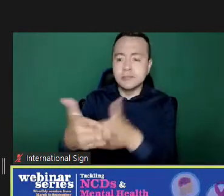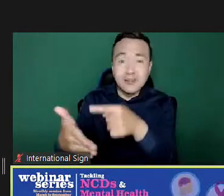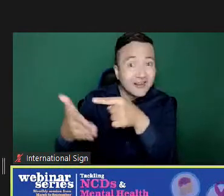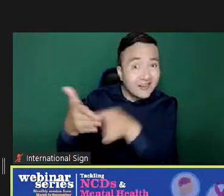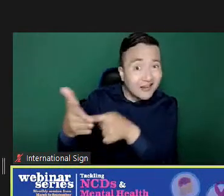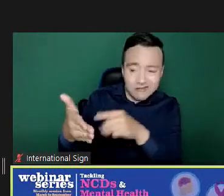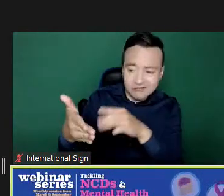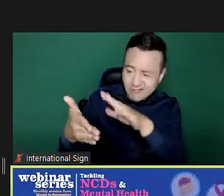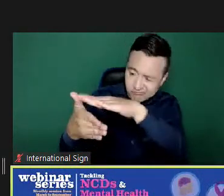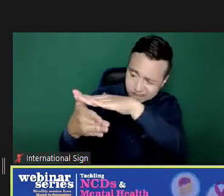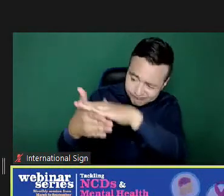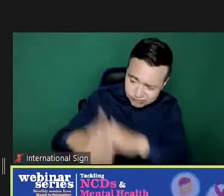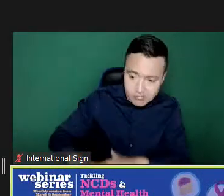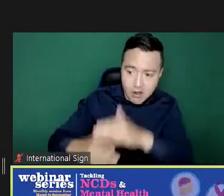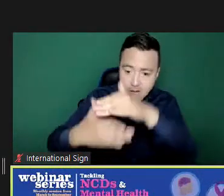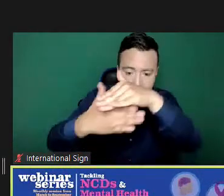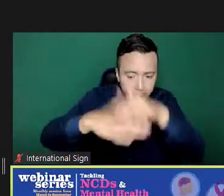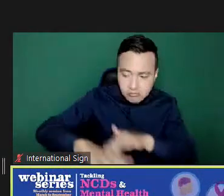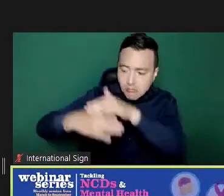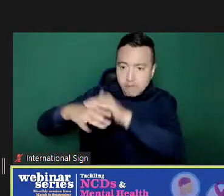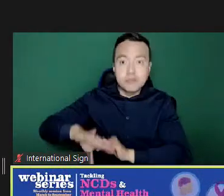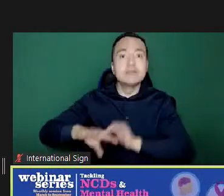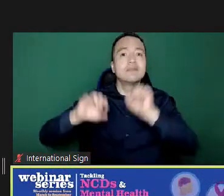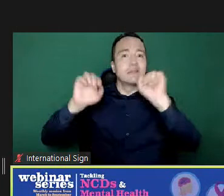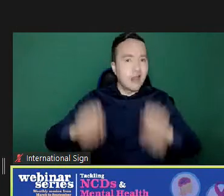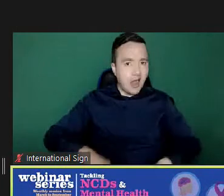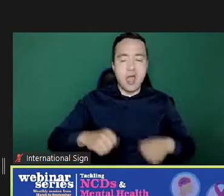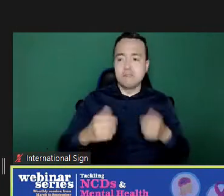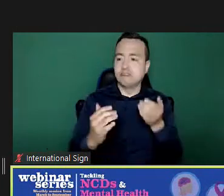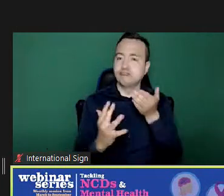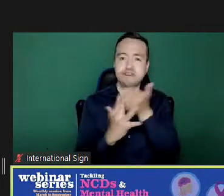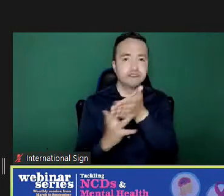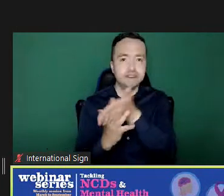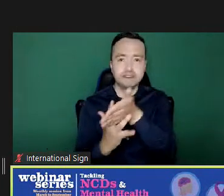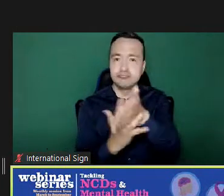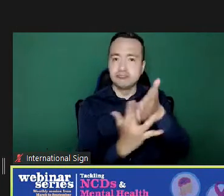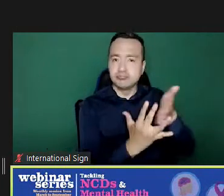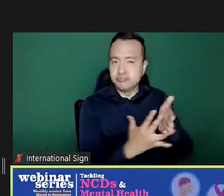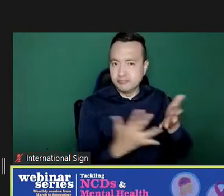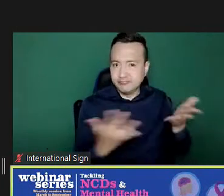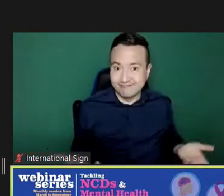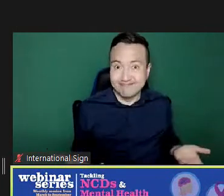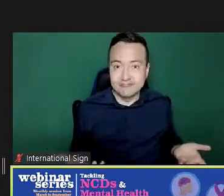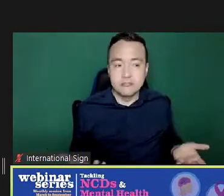And access to intersectural oral interventions to manage NCDs.